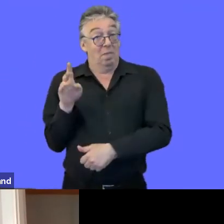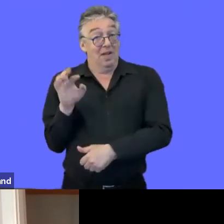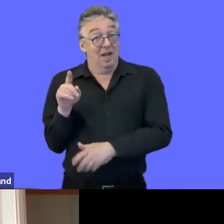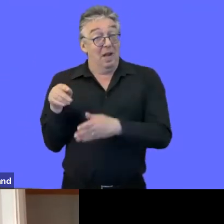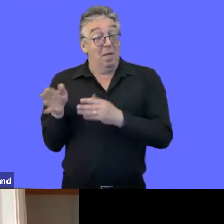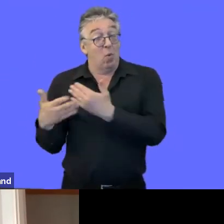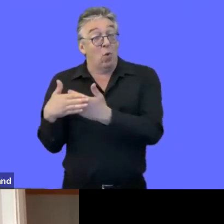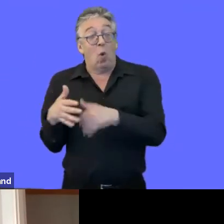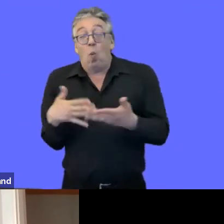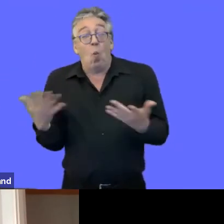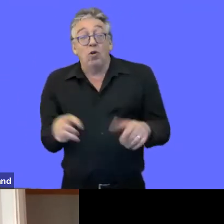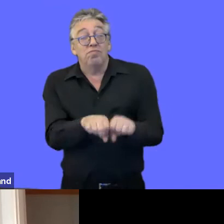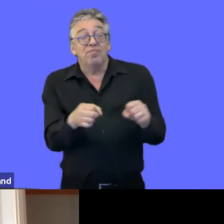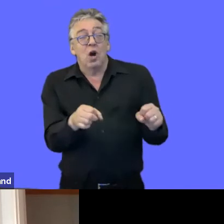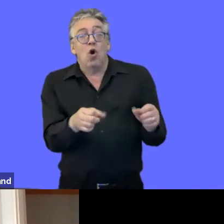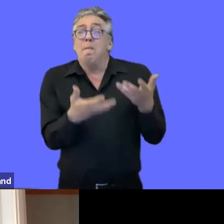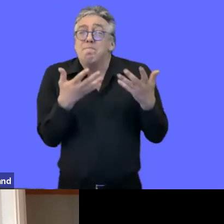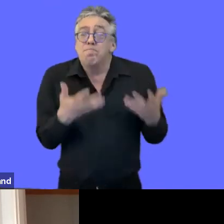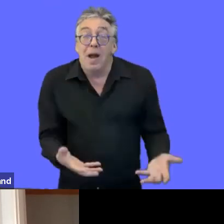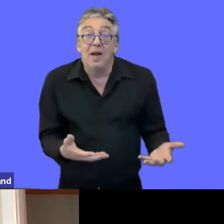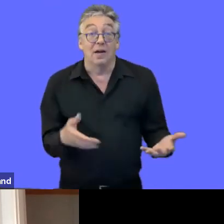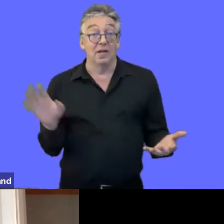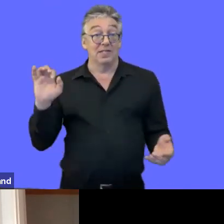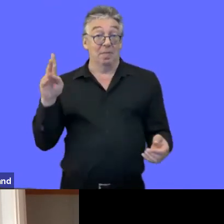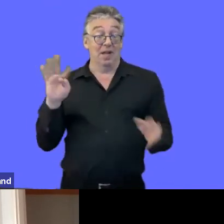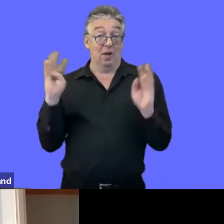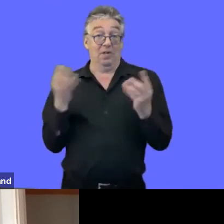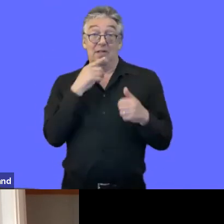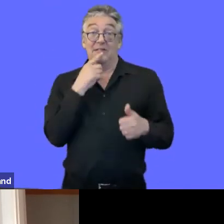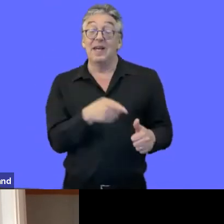According to the committee violations are graved if they can produce harm